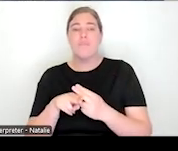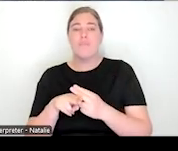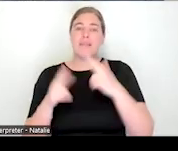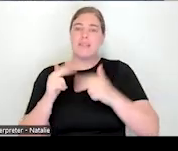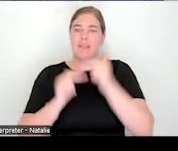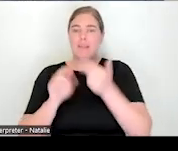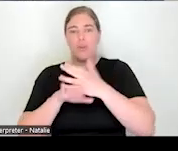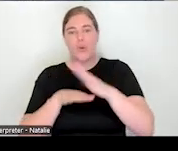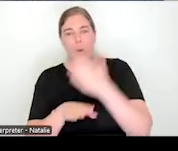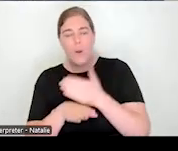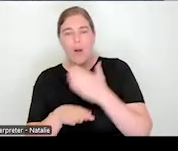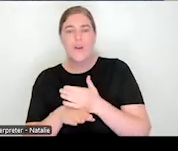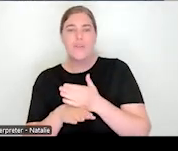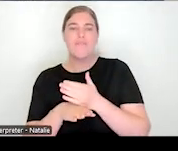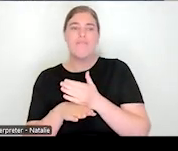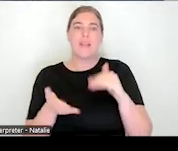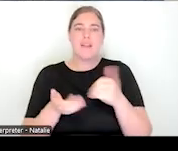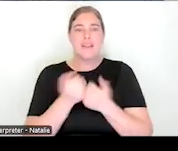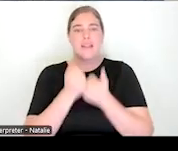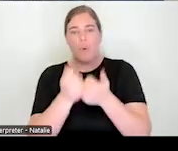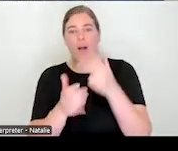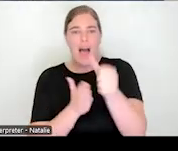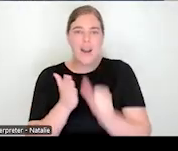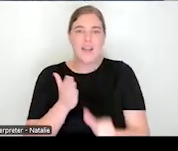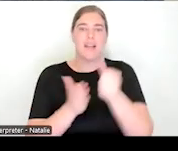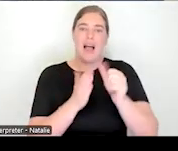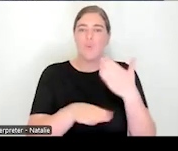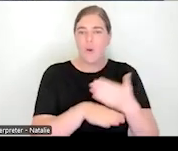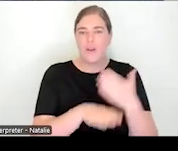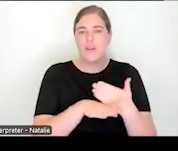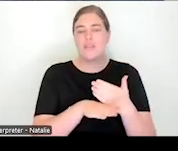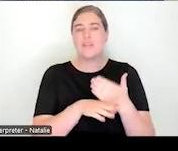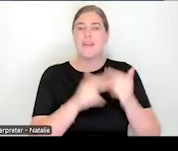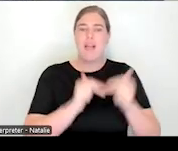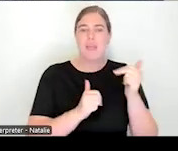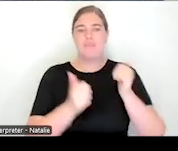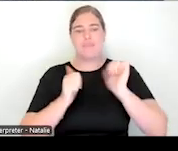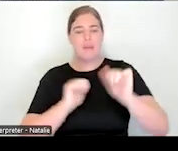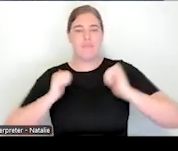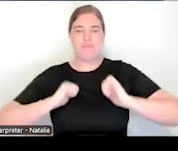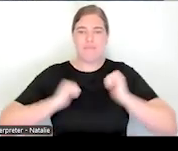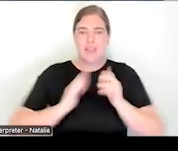it helps support artists, art workers, build their practices, skills and network of artists and art